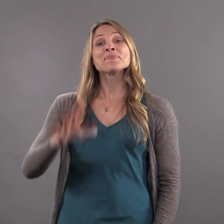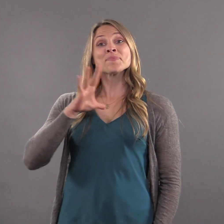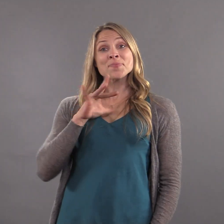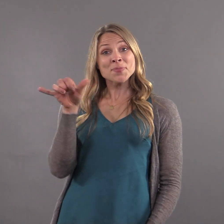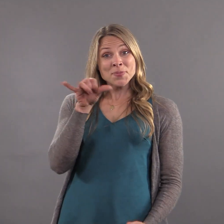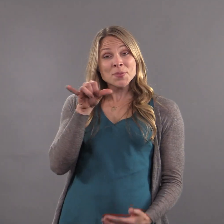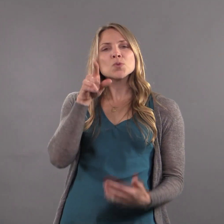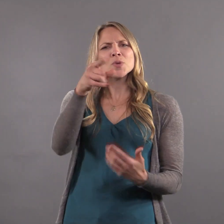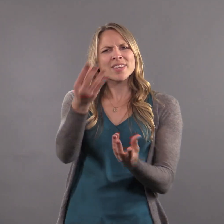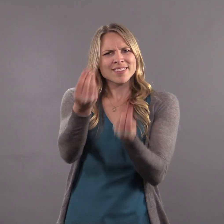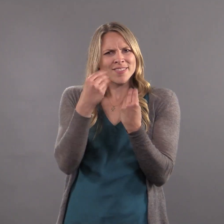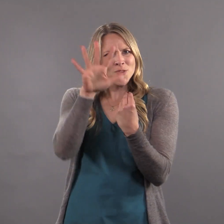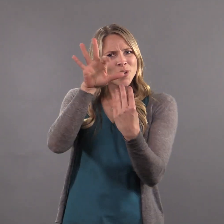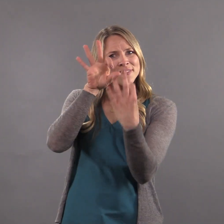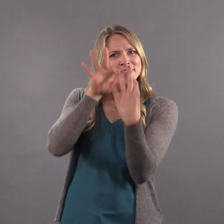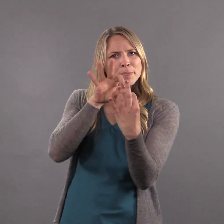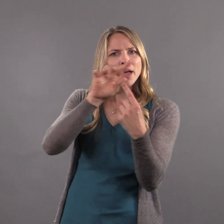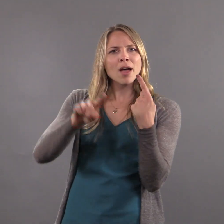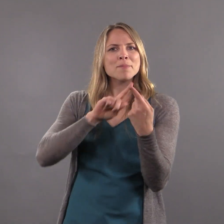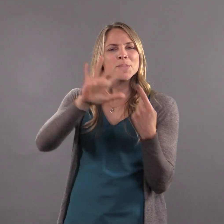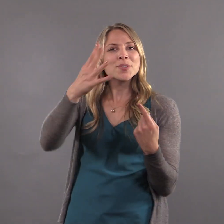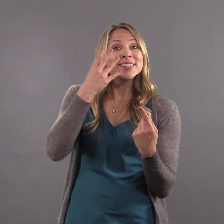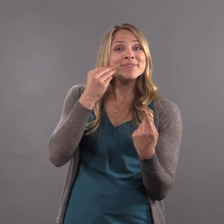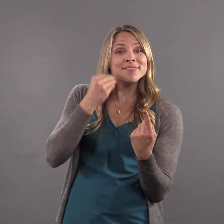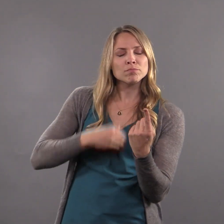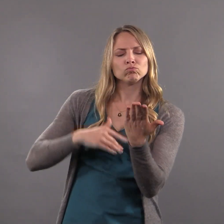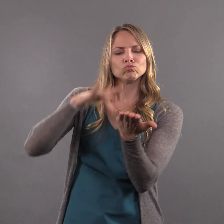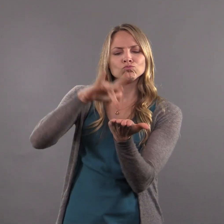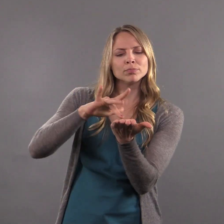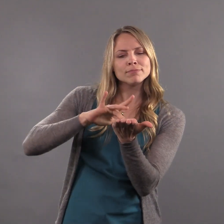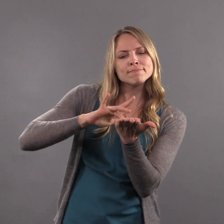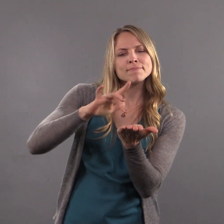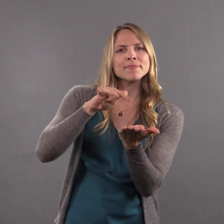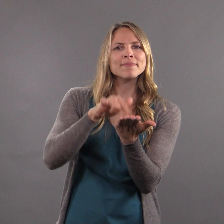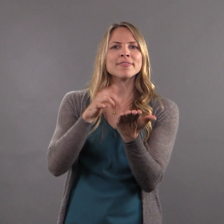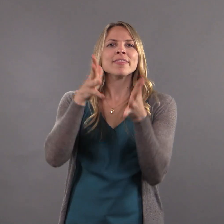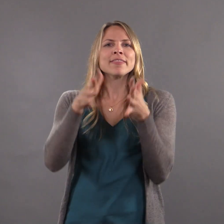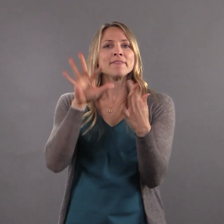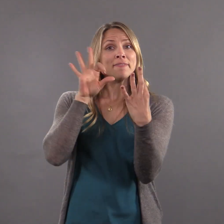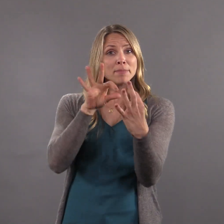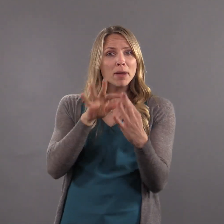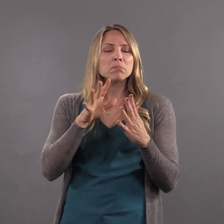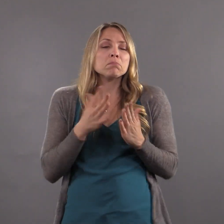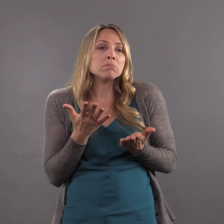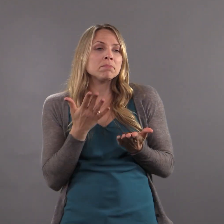Also, you can leave feedback about your experience.